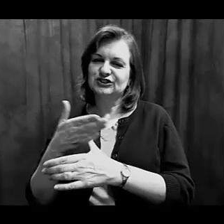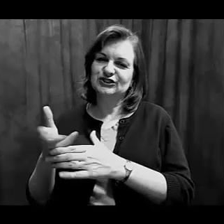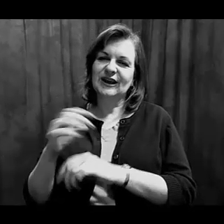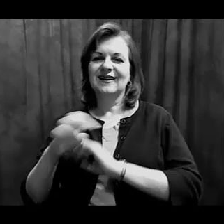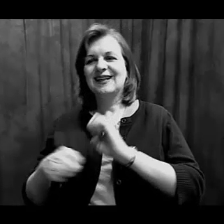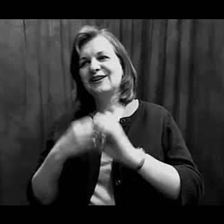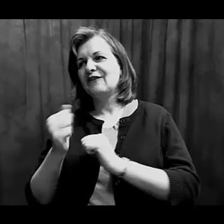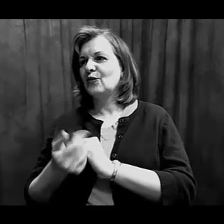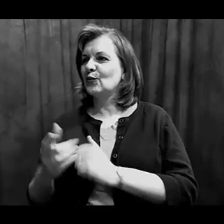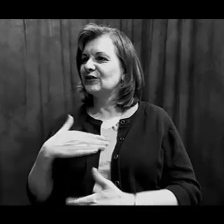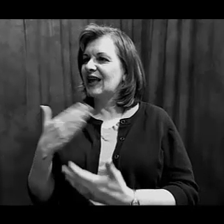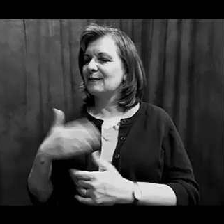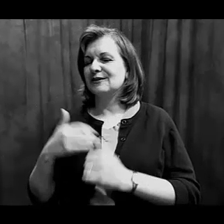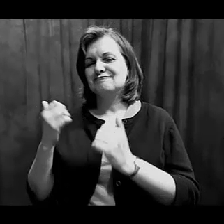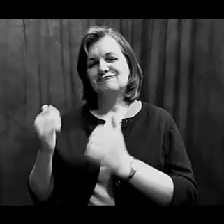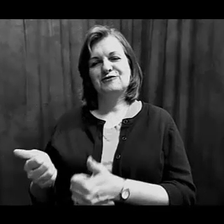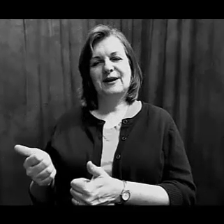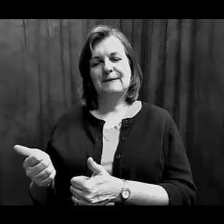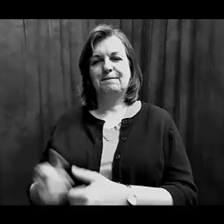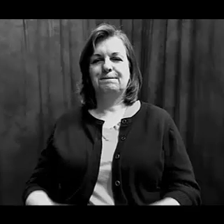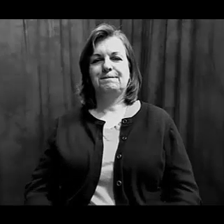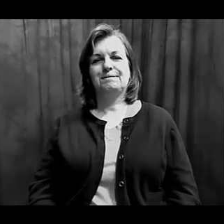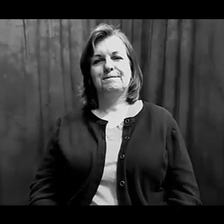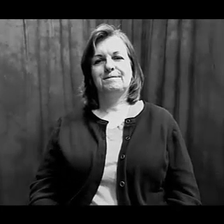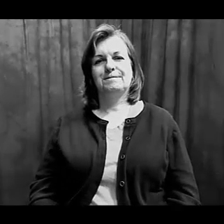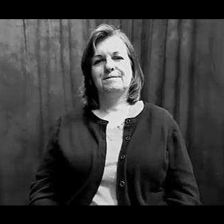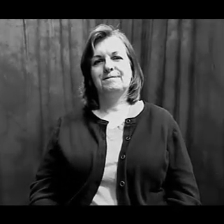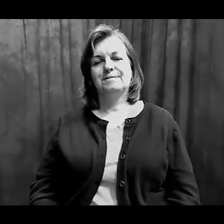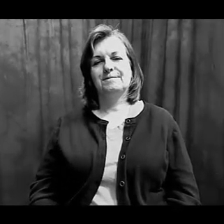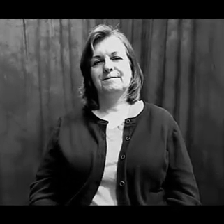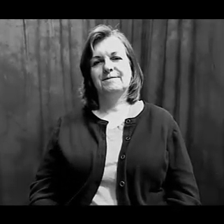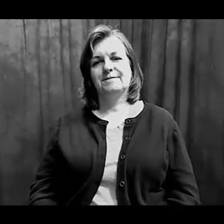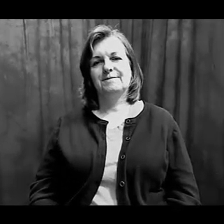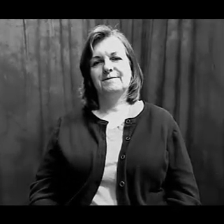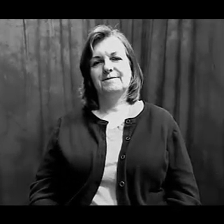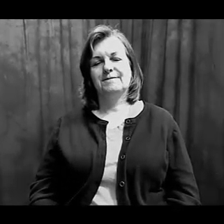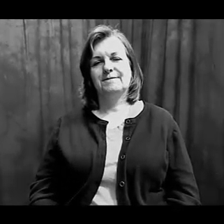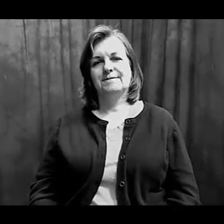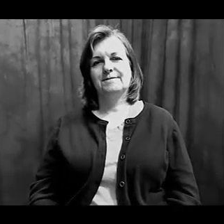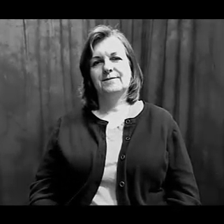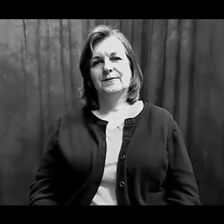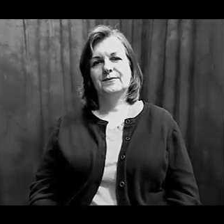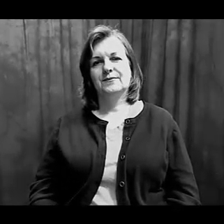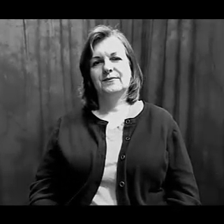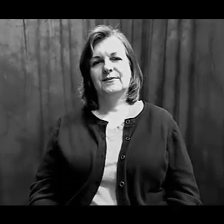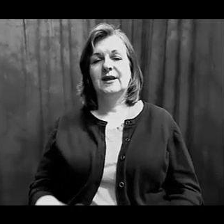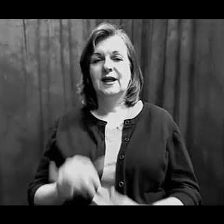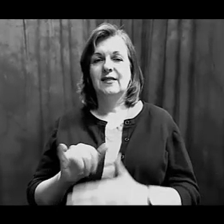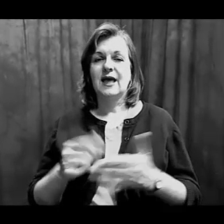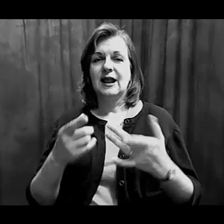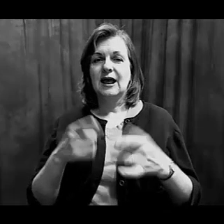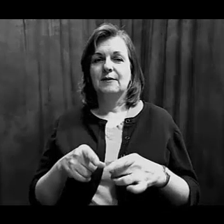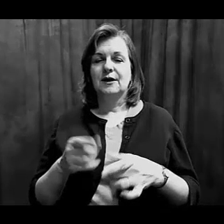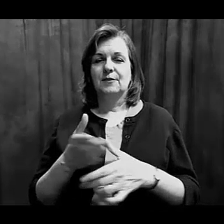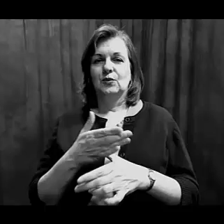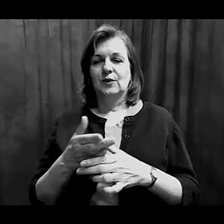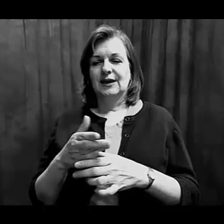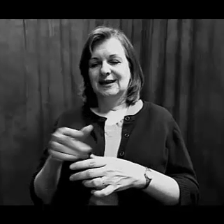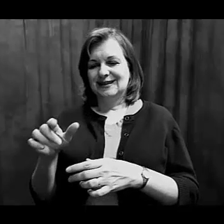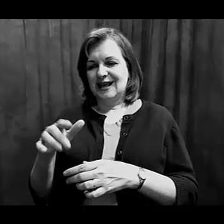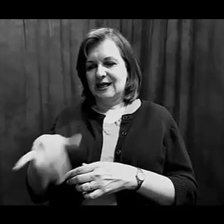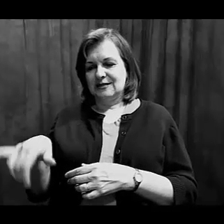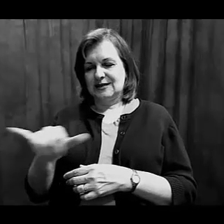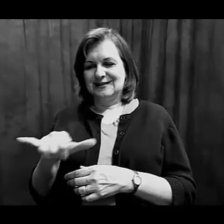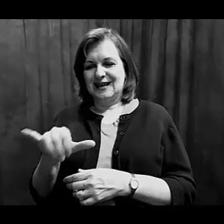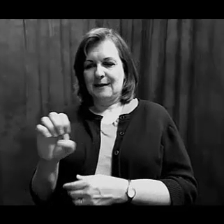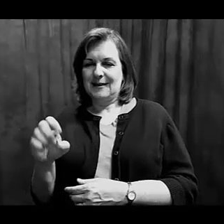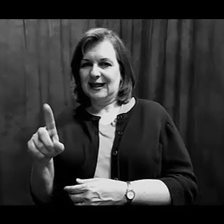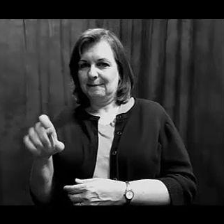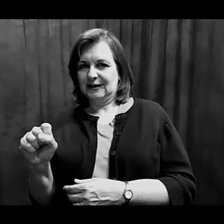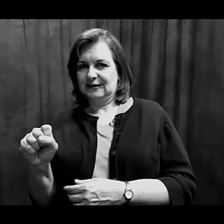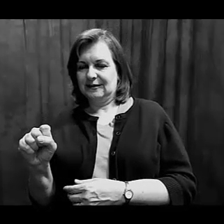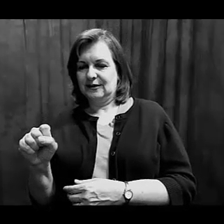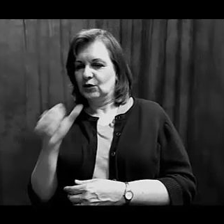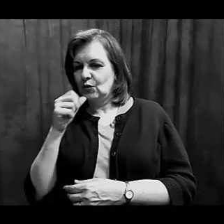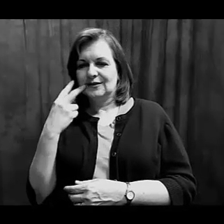so everybody sharing everybody's happy that's great -- but this is what we see typically between elements that are the same